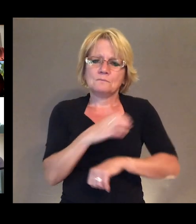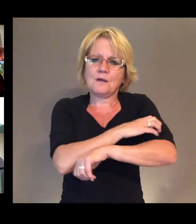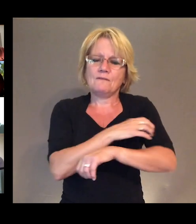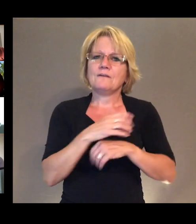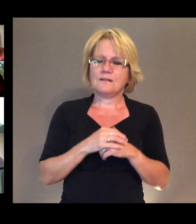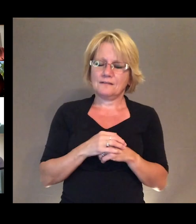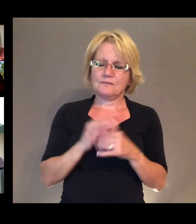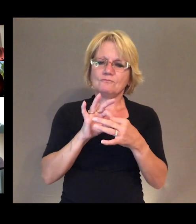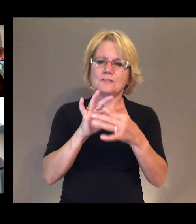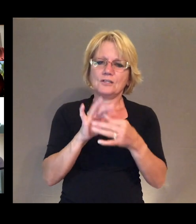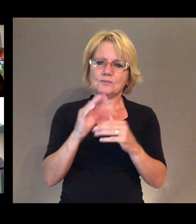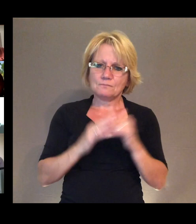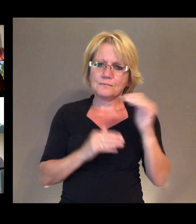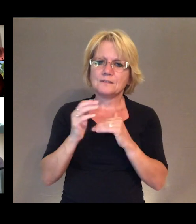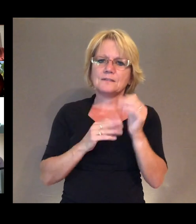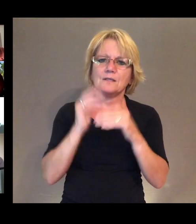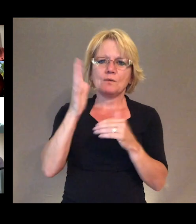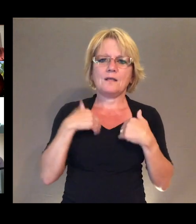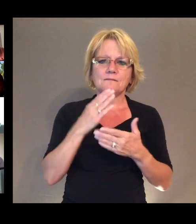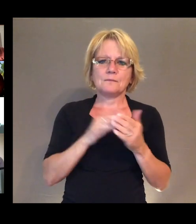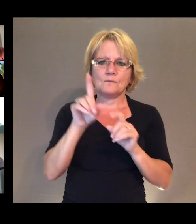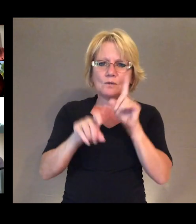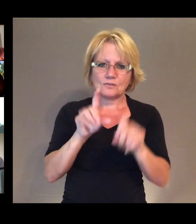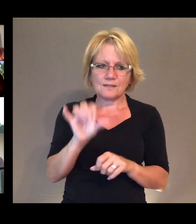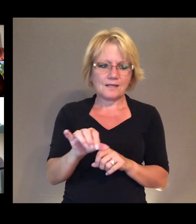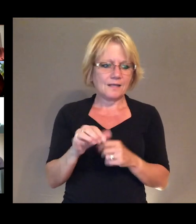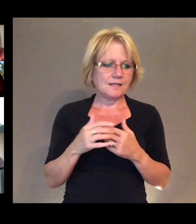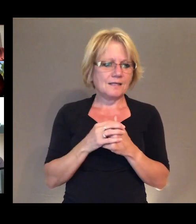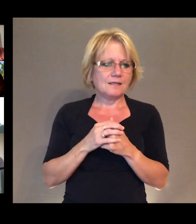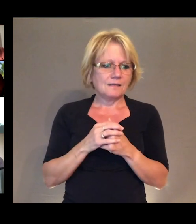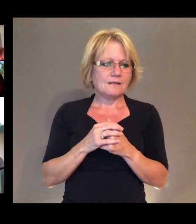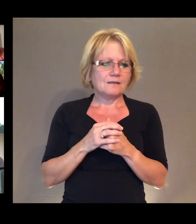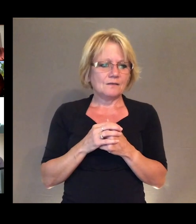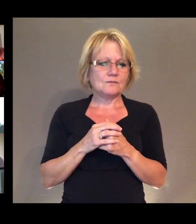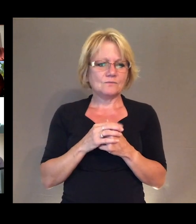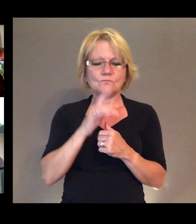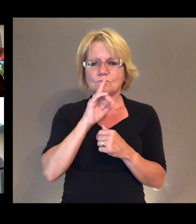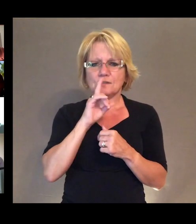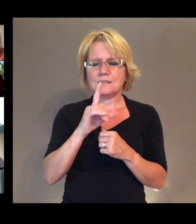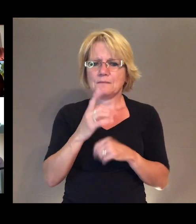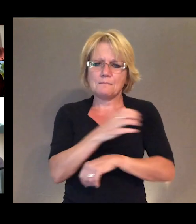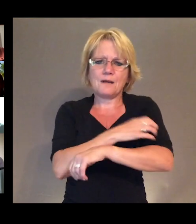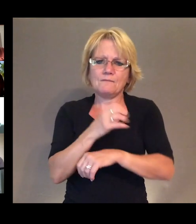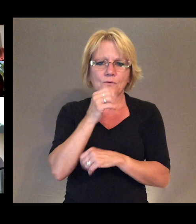and we'll have some questions on relationship building it's extremely powerful. And I think we don't realize that where we are and our touch points